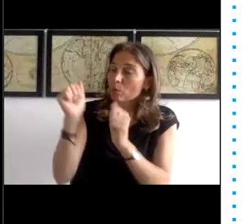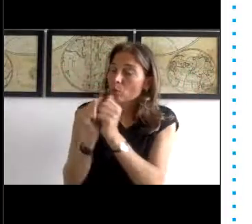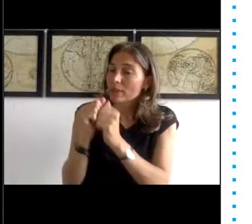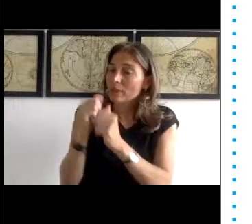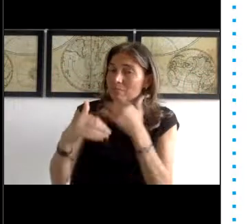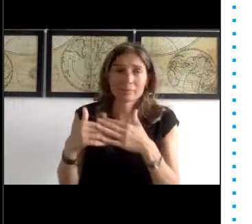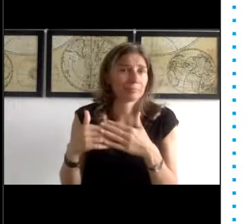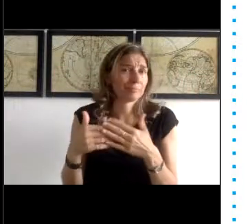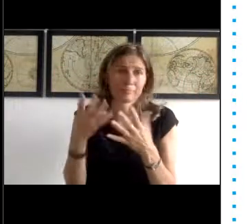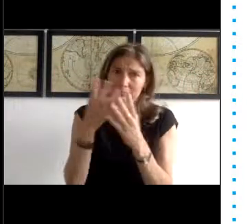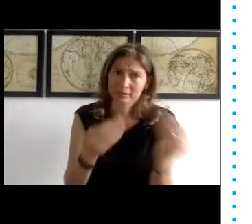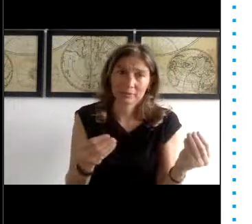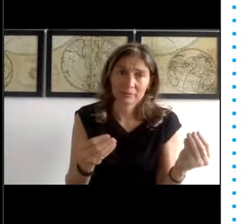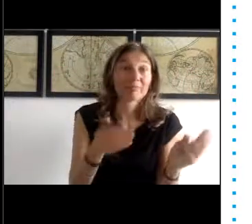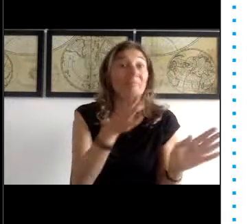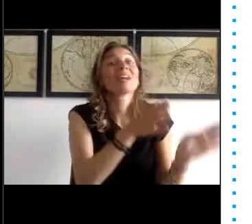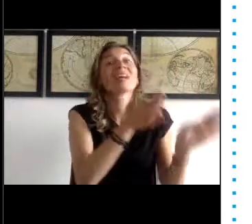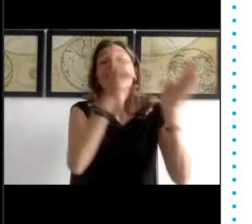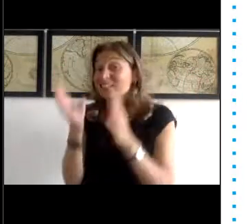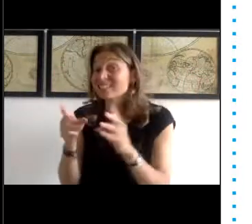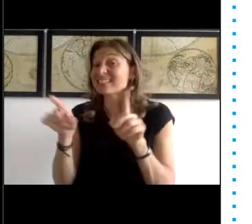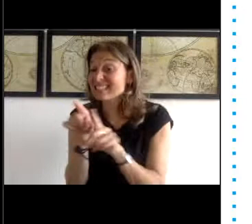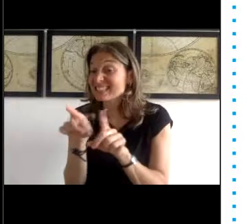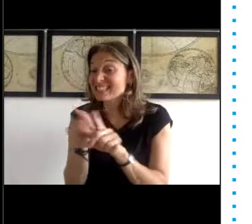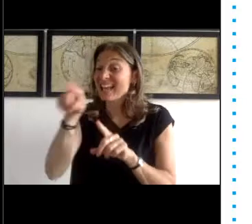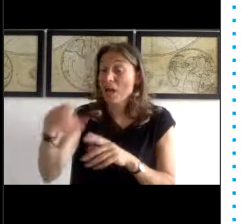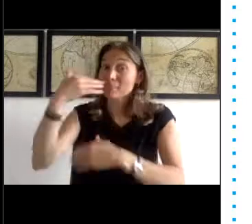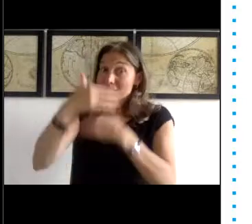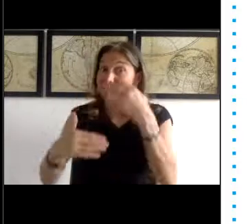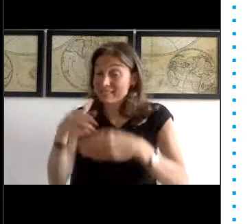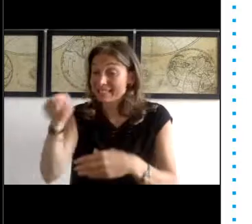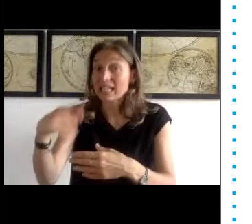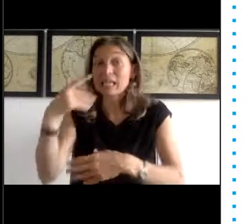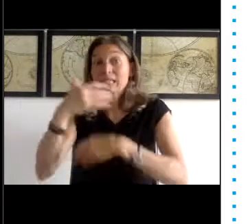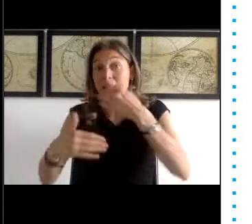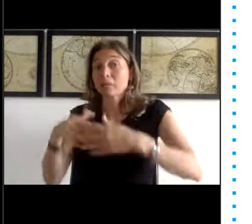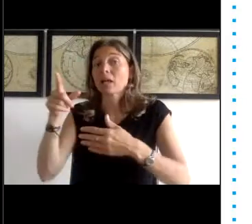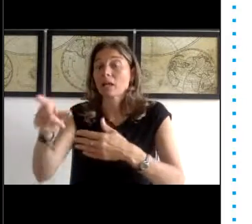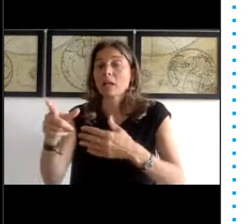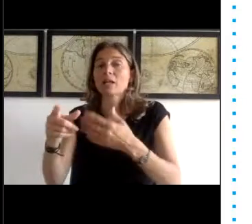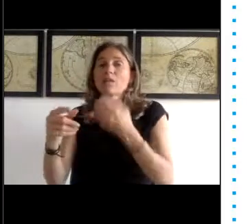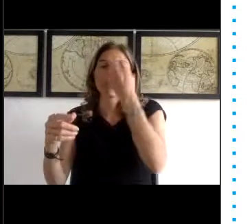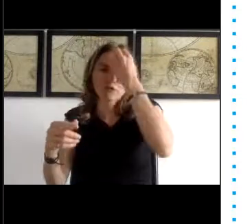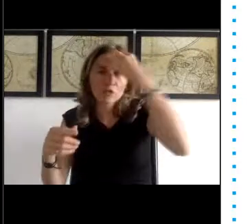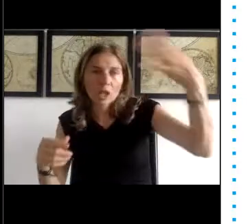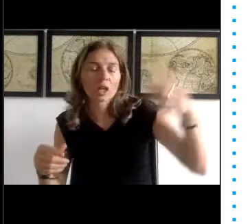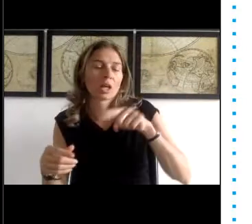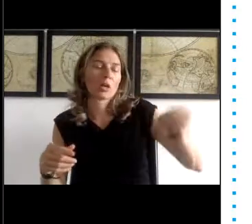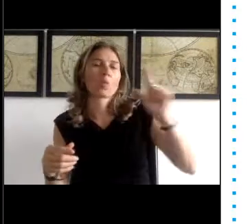since the personal assistance, and the cost of the residence,